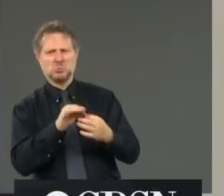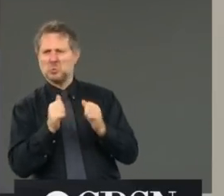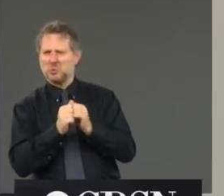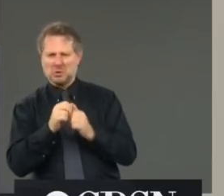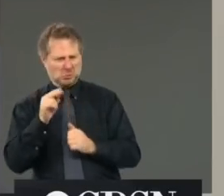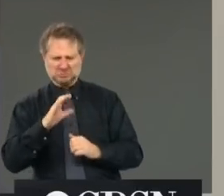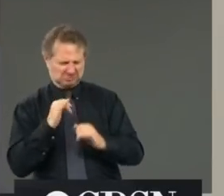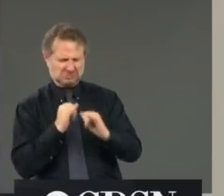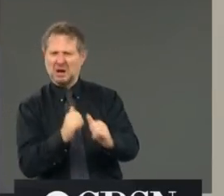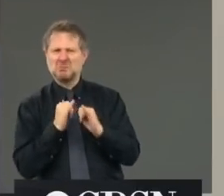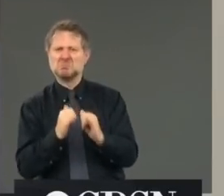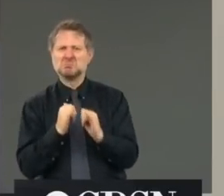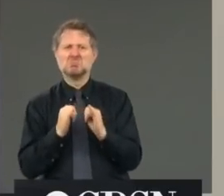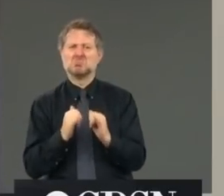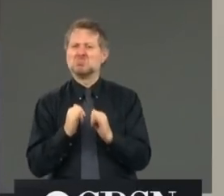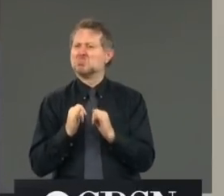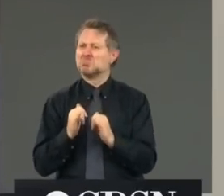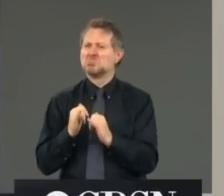INCREASE AND THEY USE A